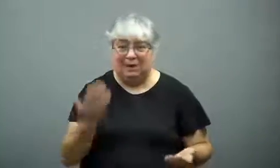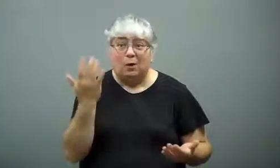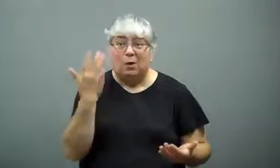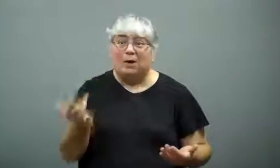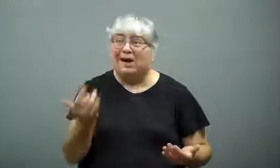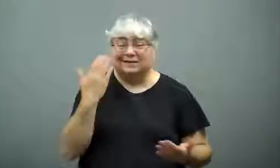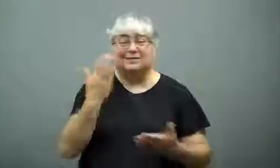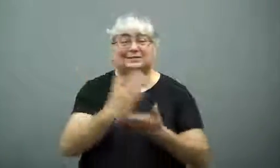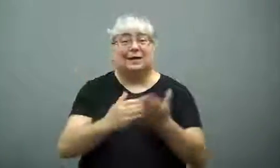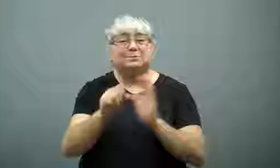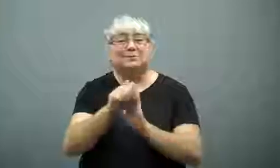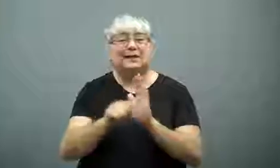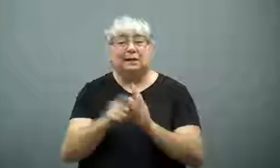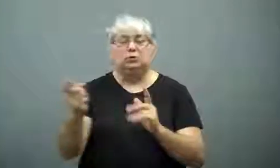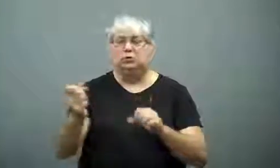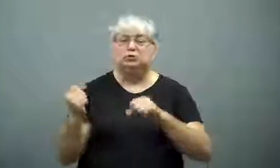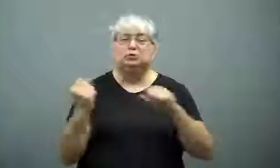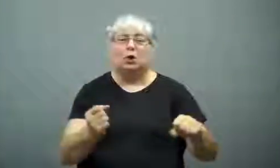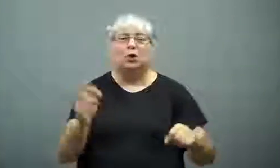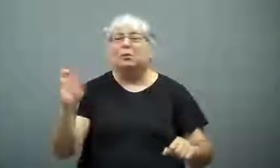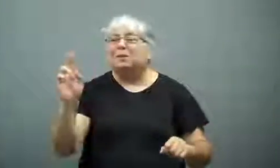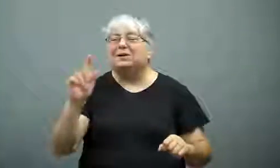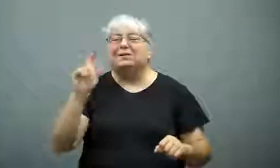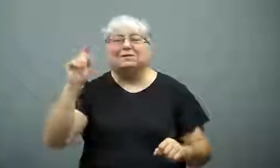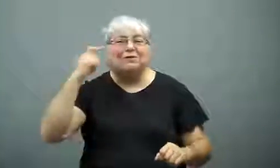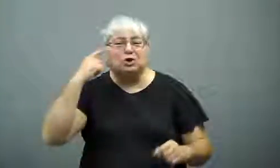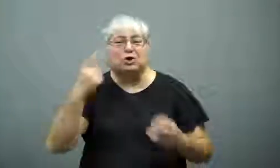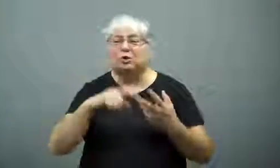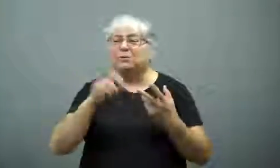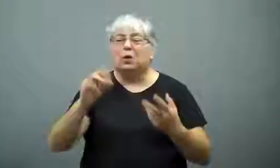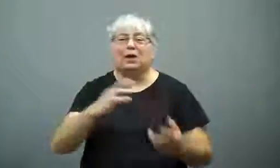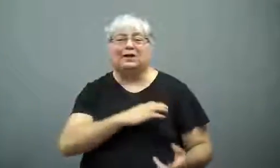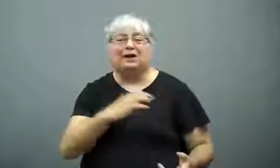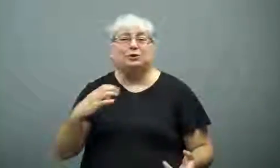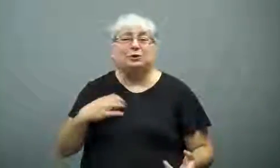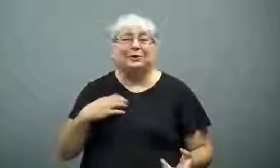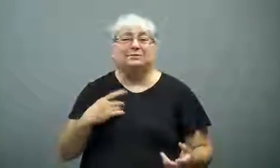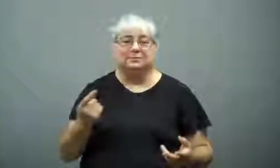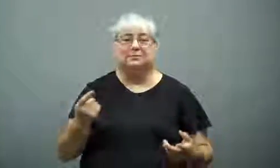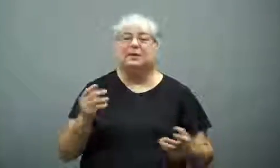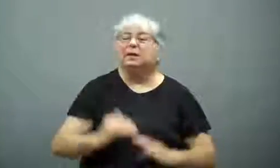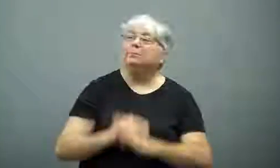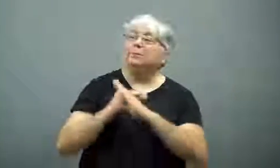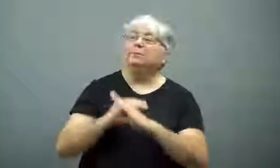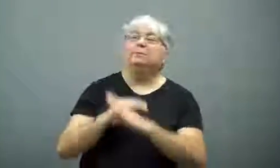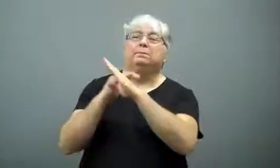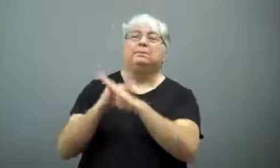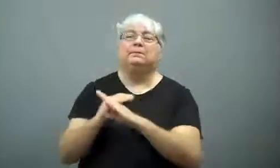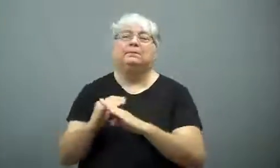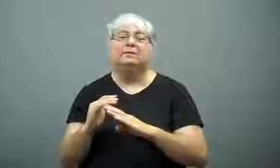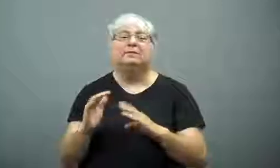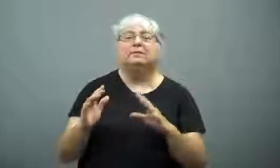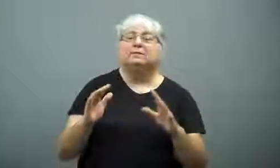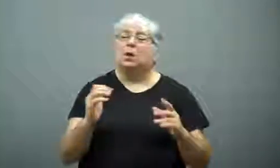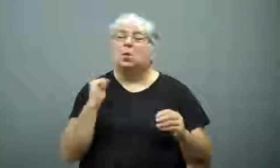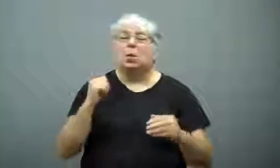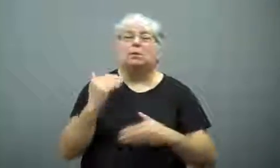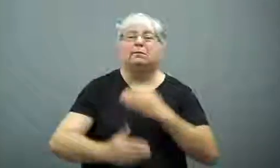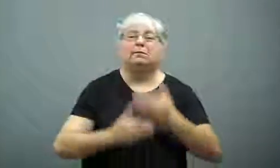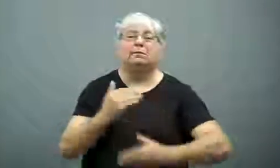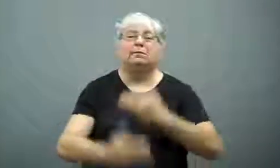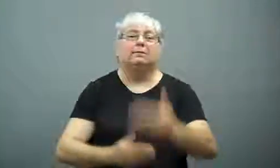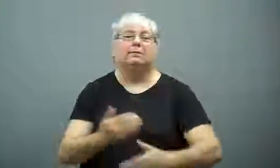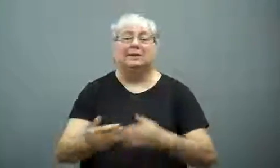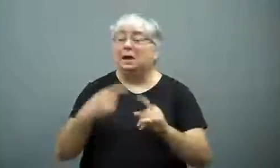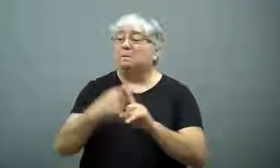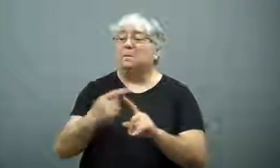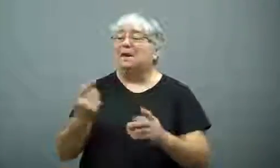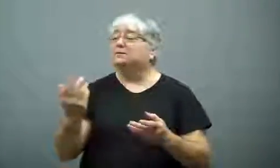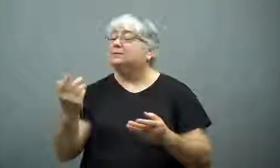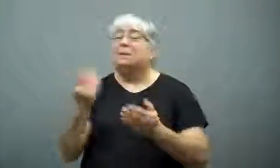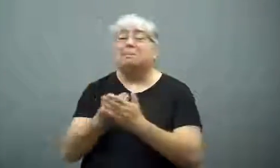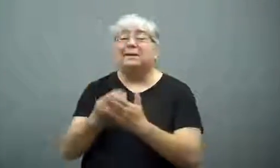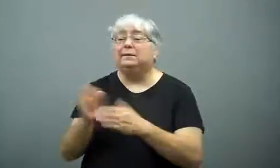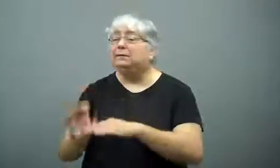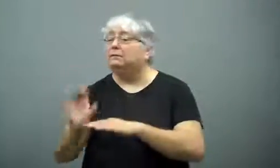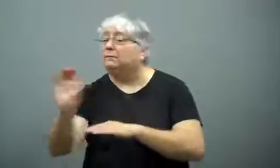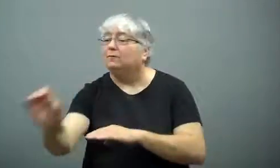States with a strong Republican governor or legislature